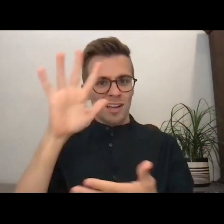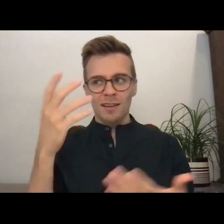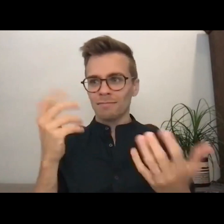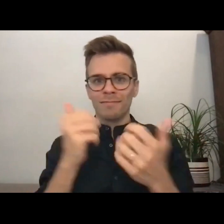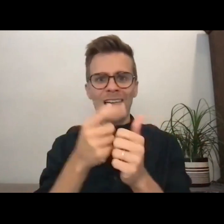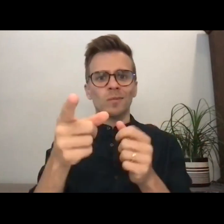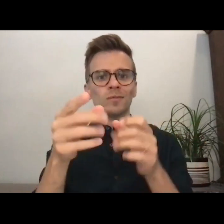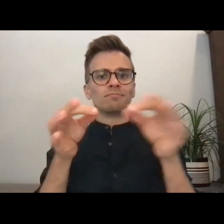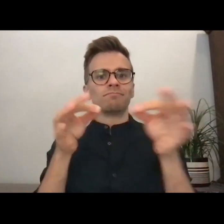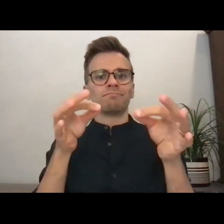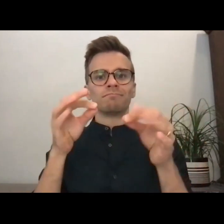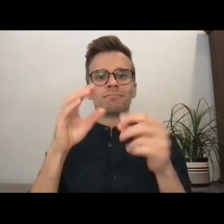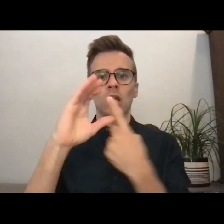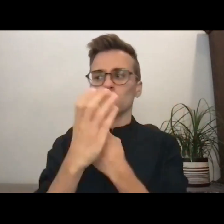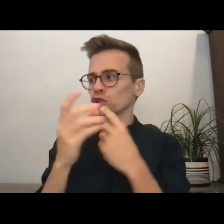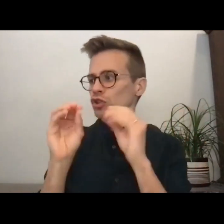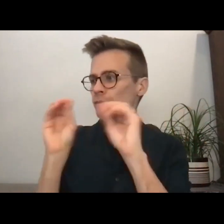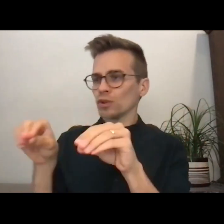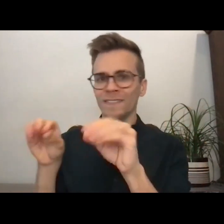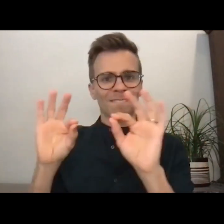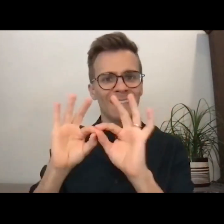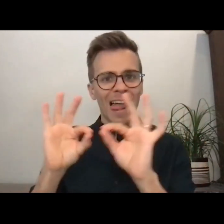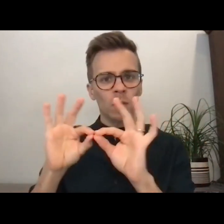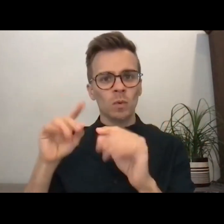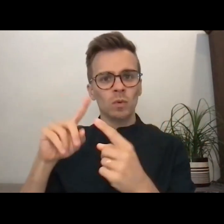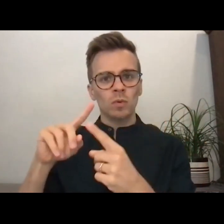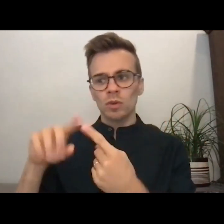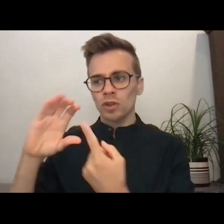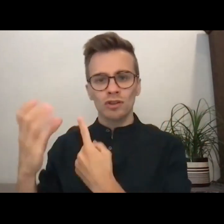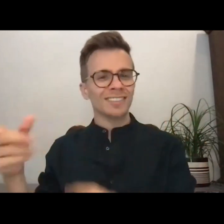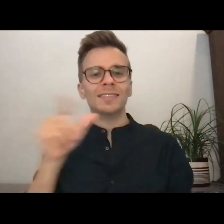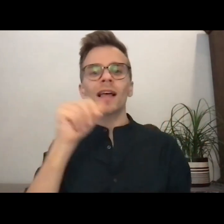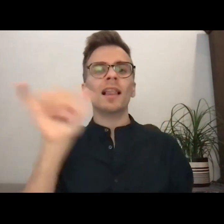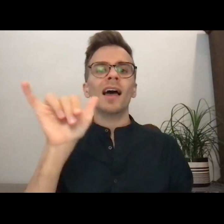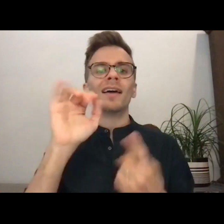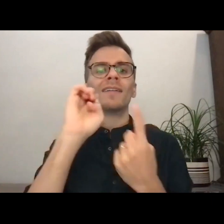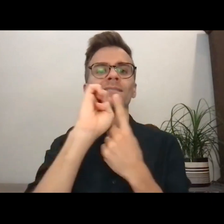Culture itself is an abstract concept. How can you define culture? And how can you put a value on culture?